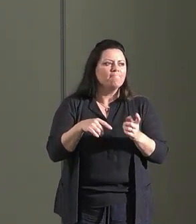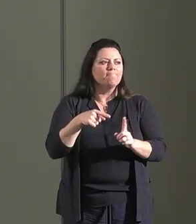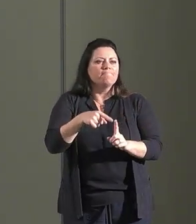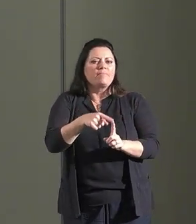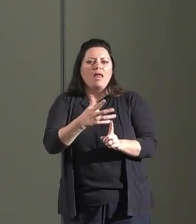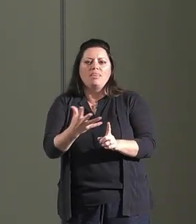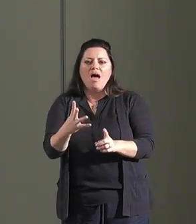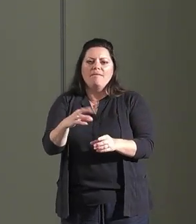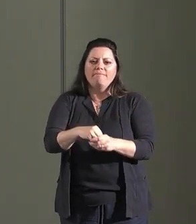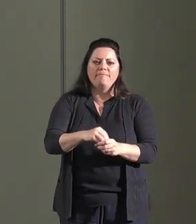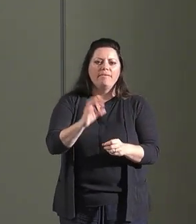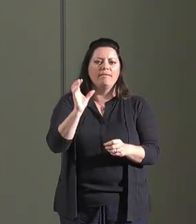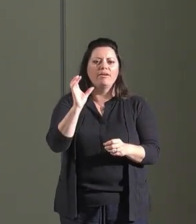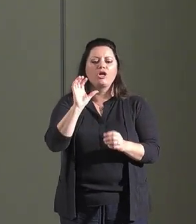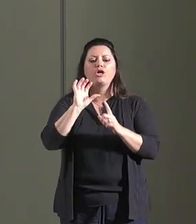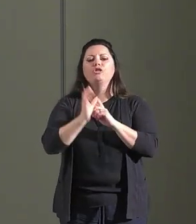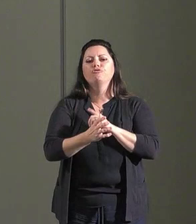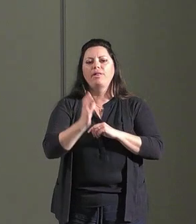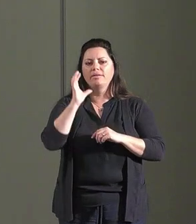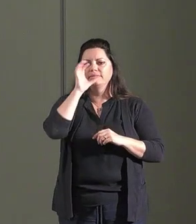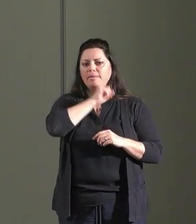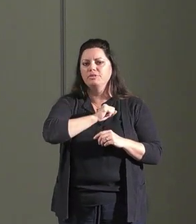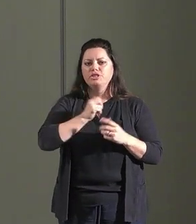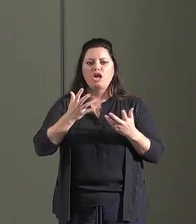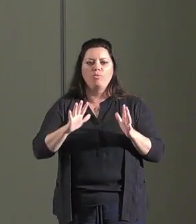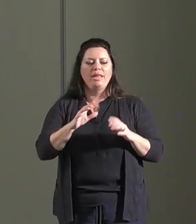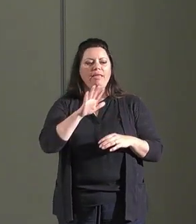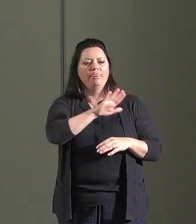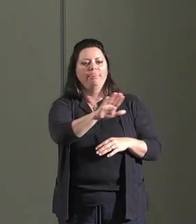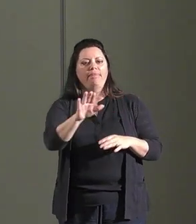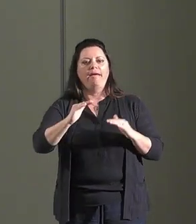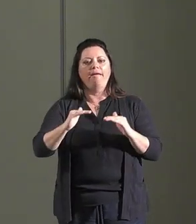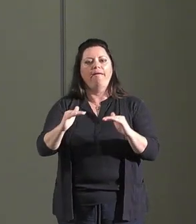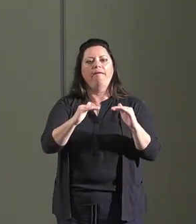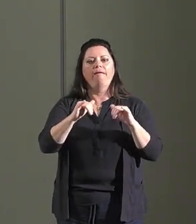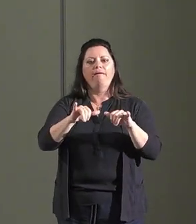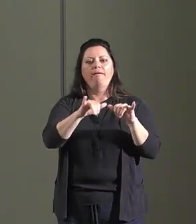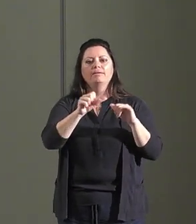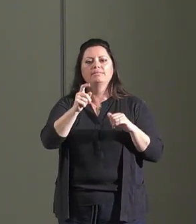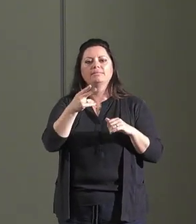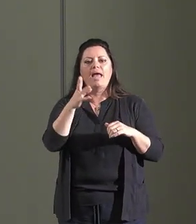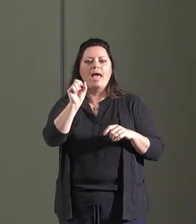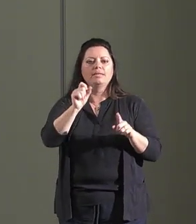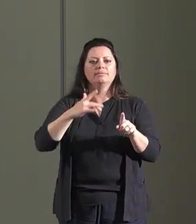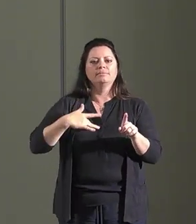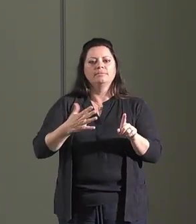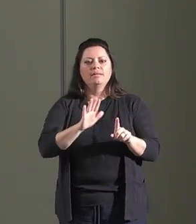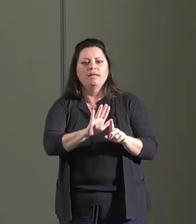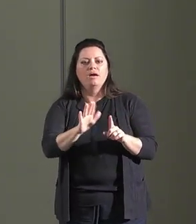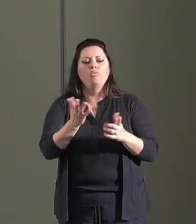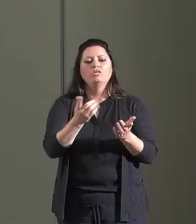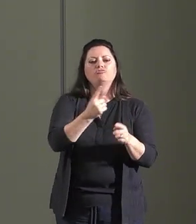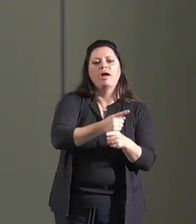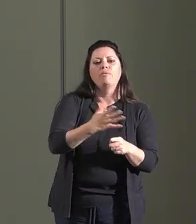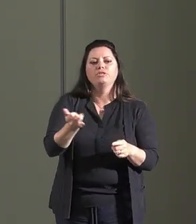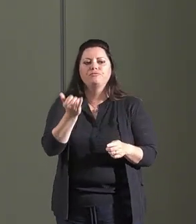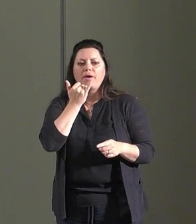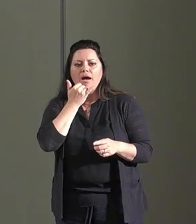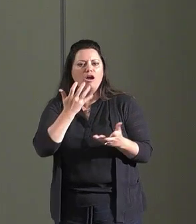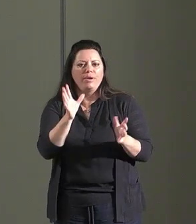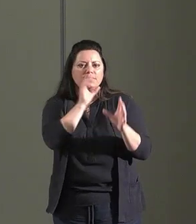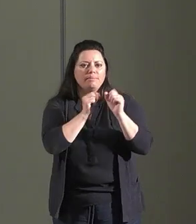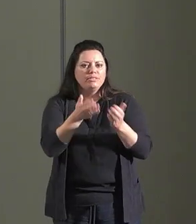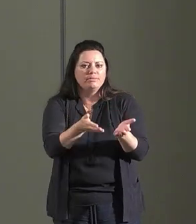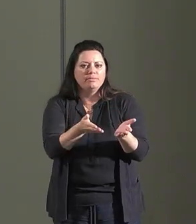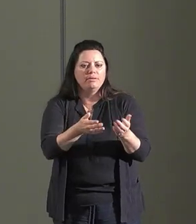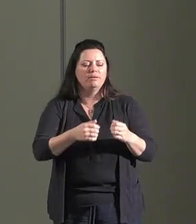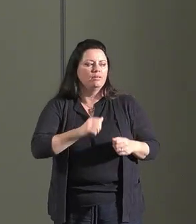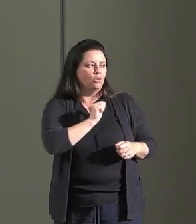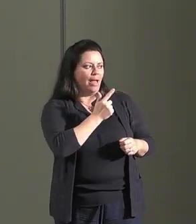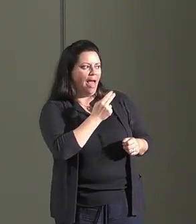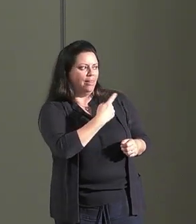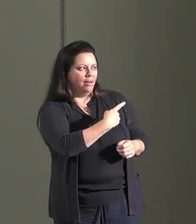around the status quo as of what is right and what is wrong?Alan talked about I think you